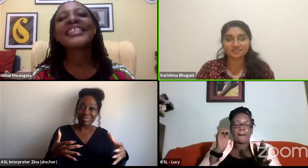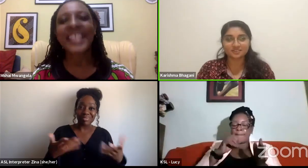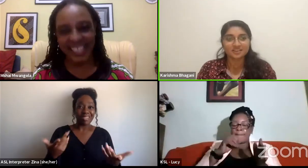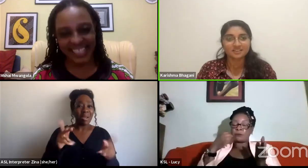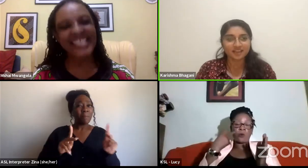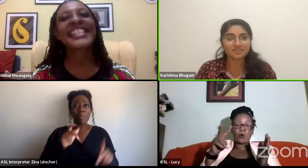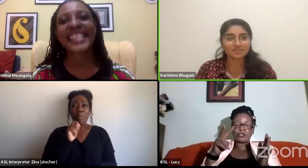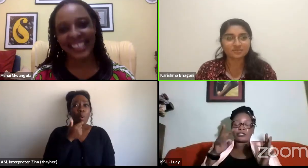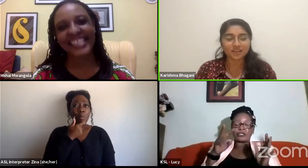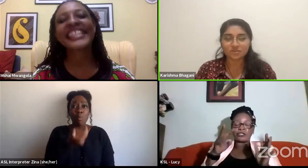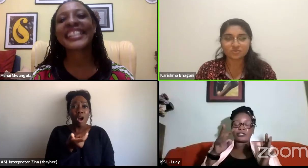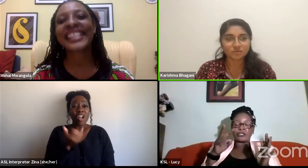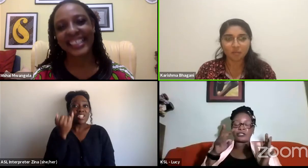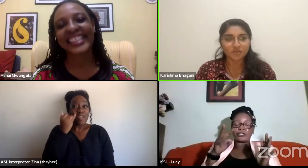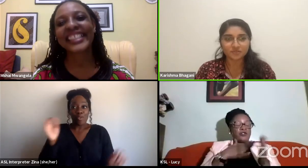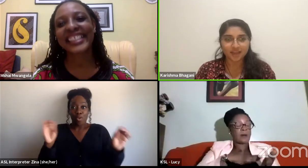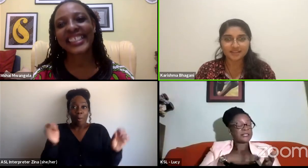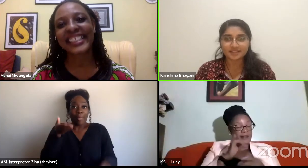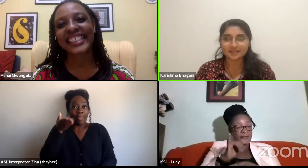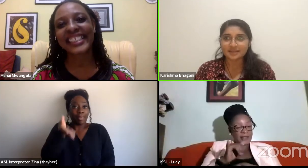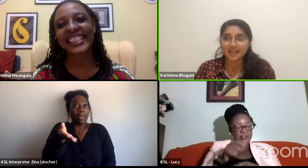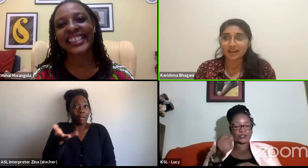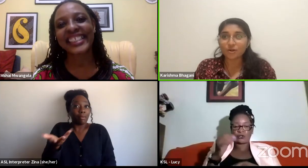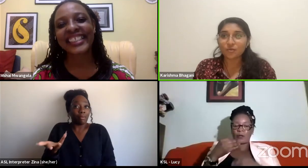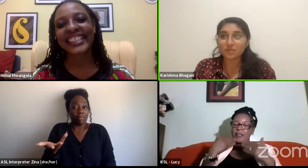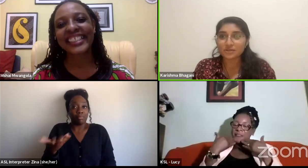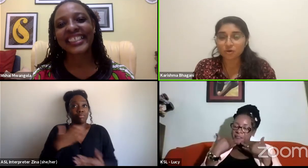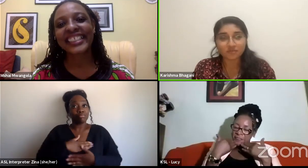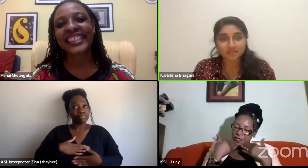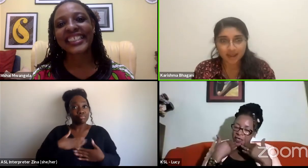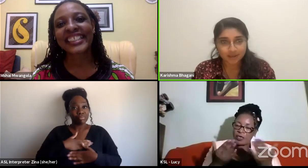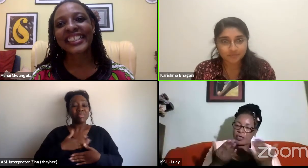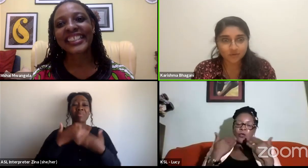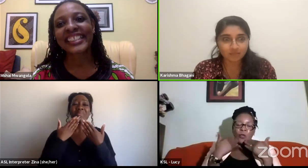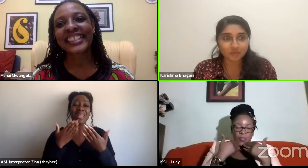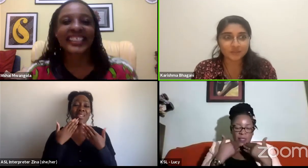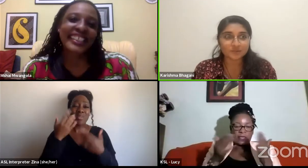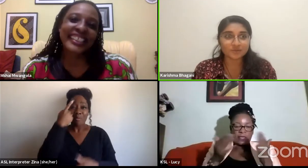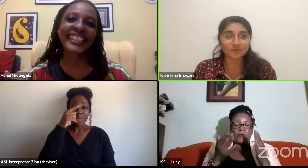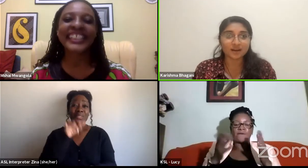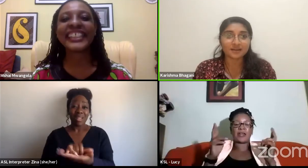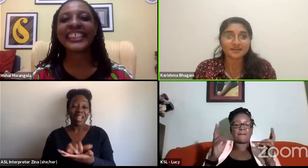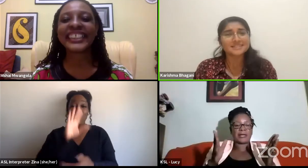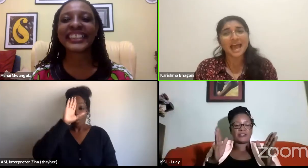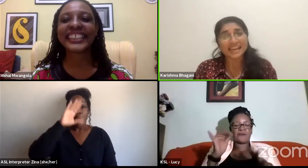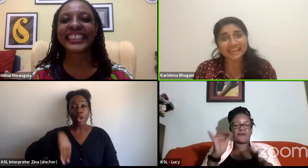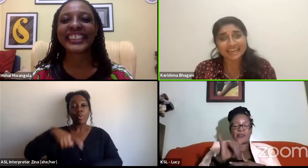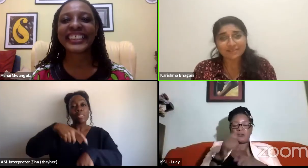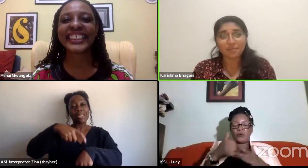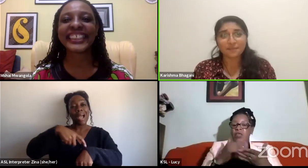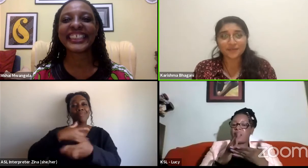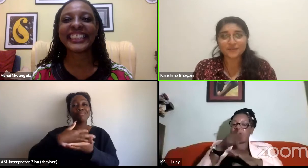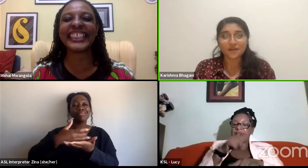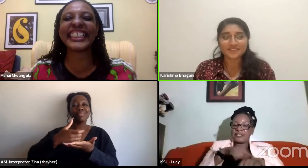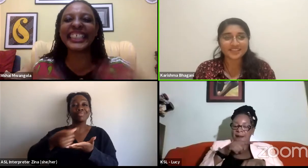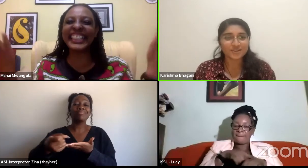So thank you. Thank you so much for that. And I know we're a bit over time so I'm going to, sadly, wrap up this conversation.